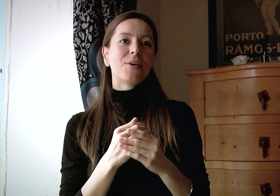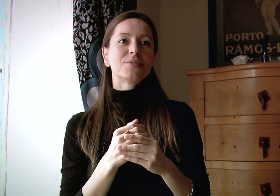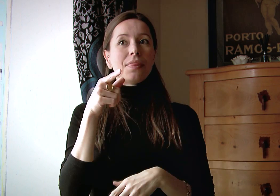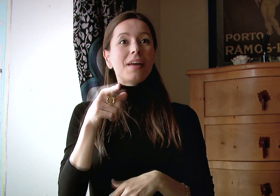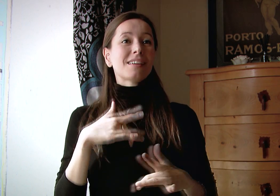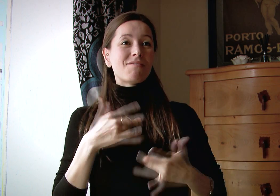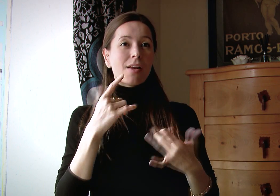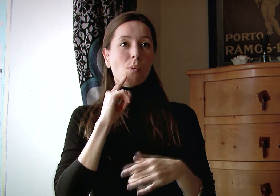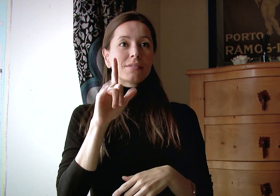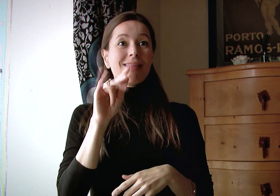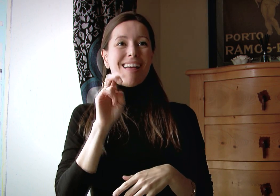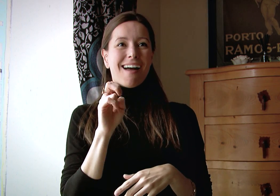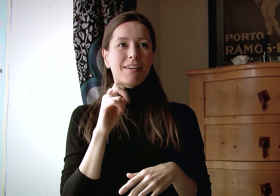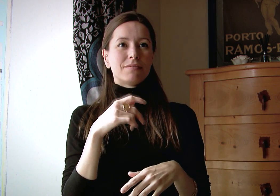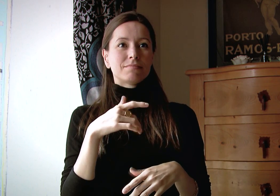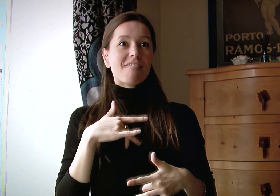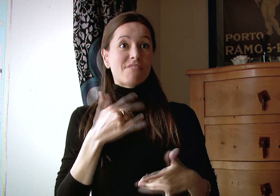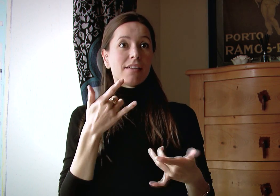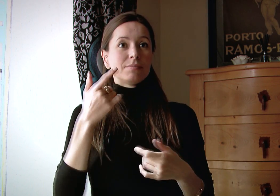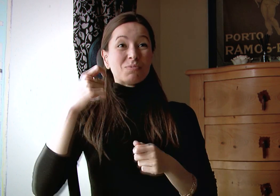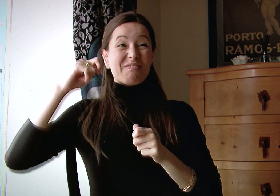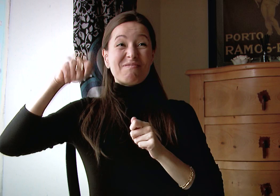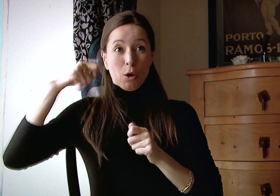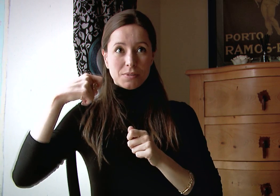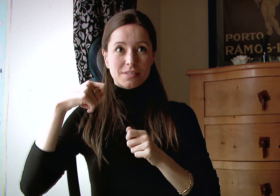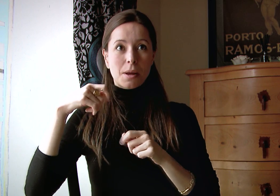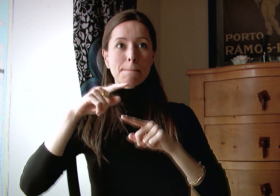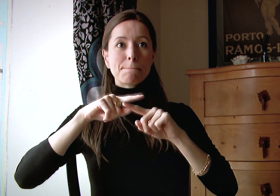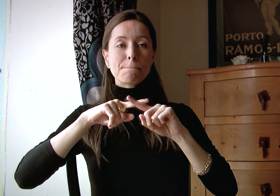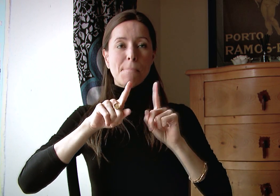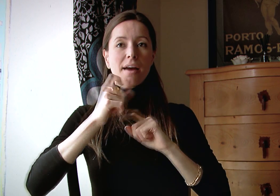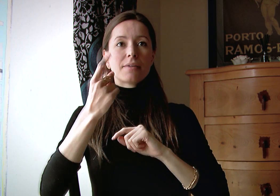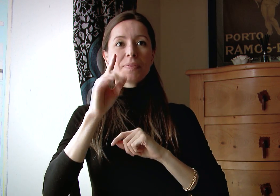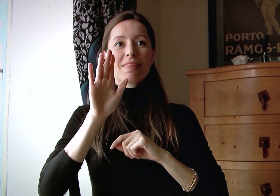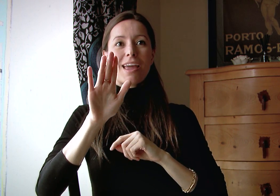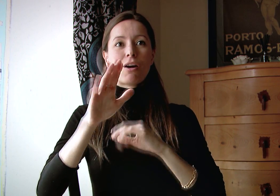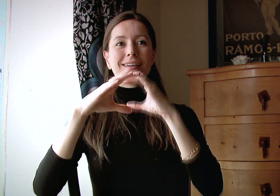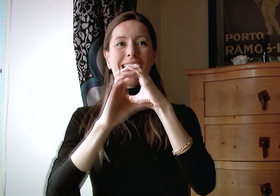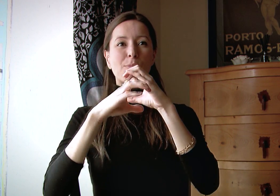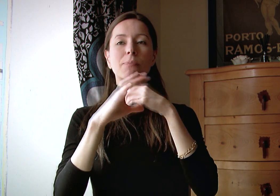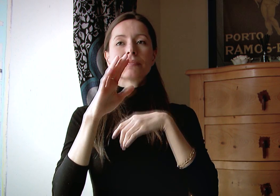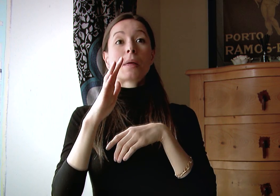The event was live, it was filmed live. But their cameras - back then - I'm going to go back a bit.